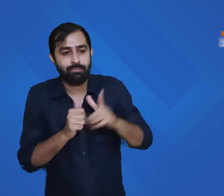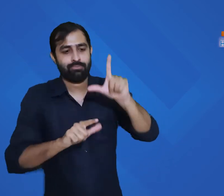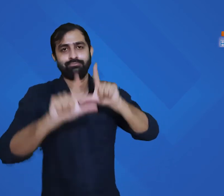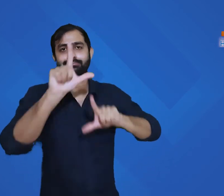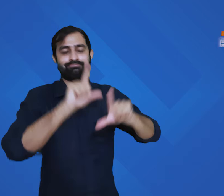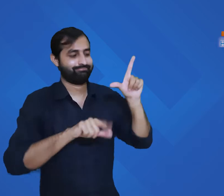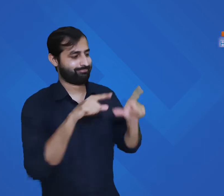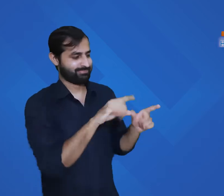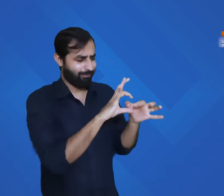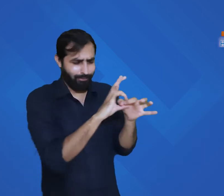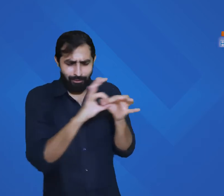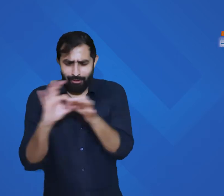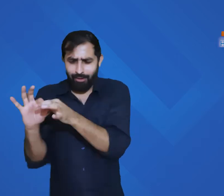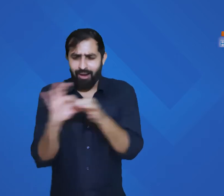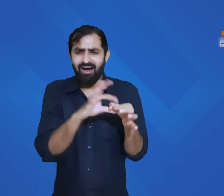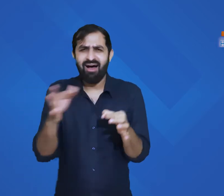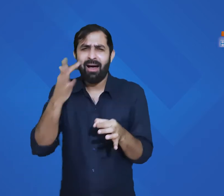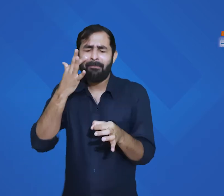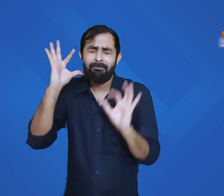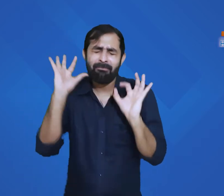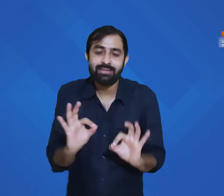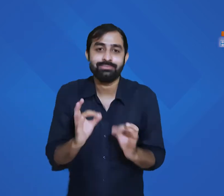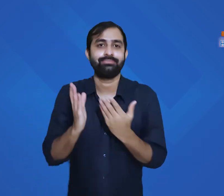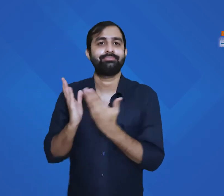Hence, language is very crucial for us.